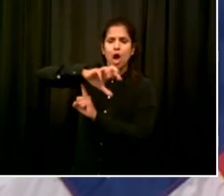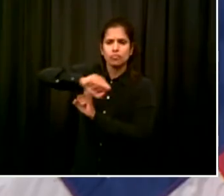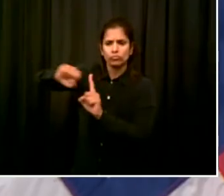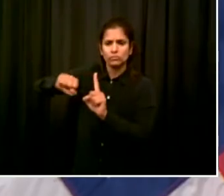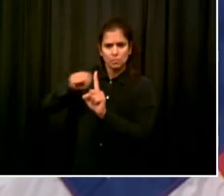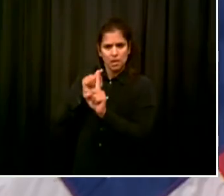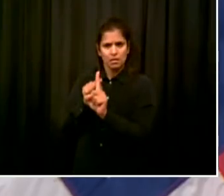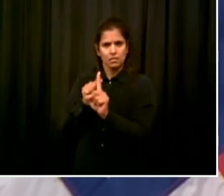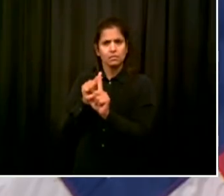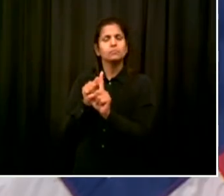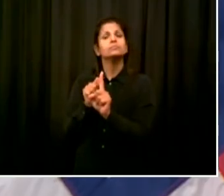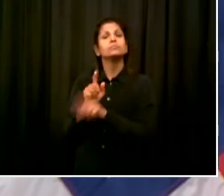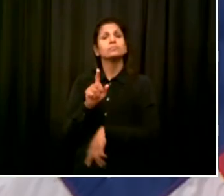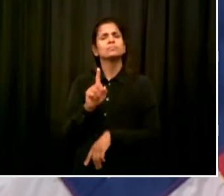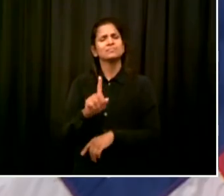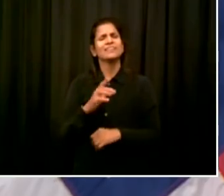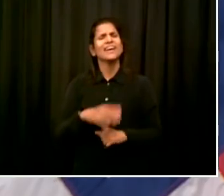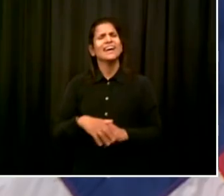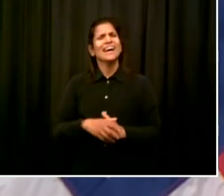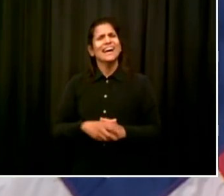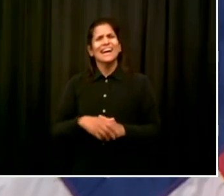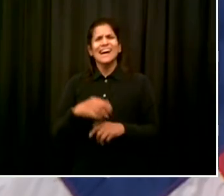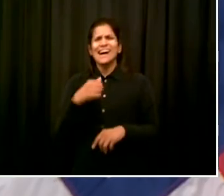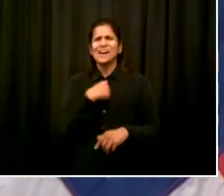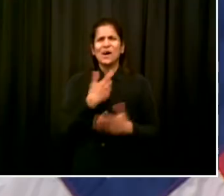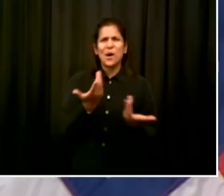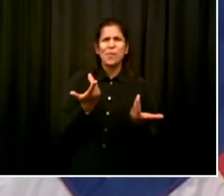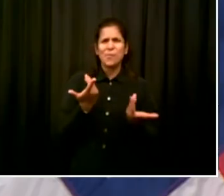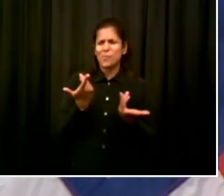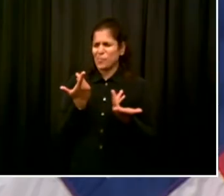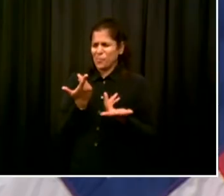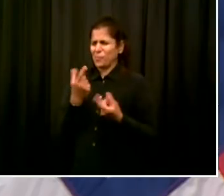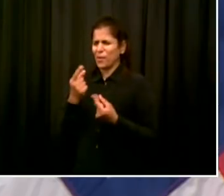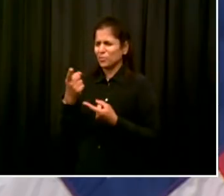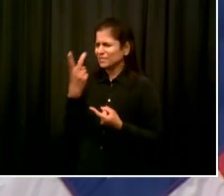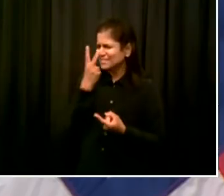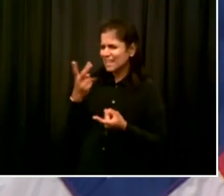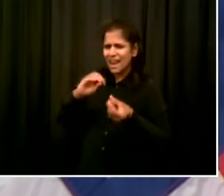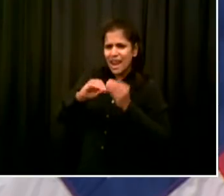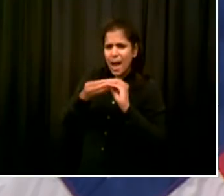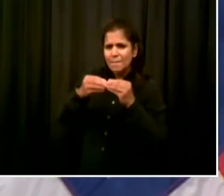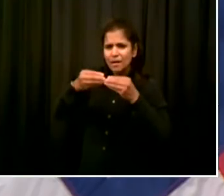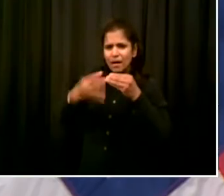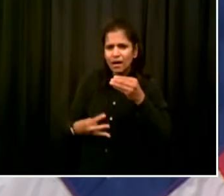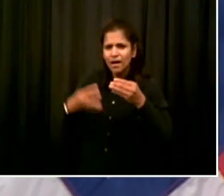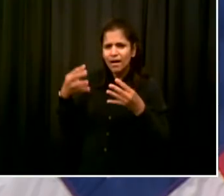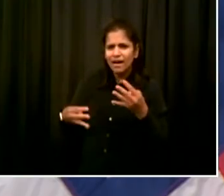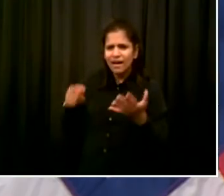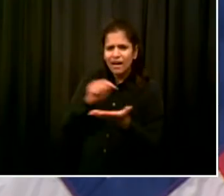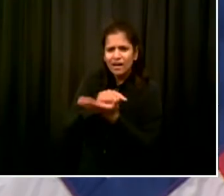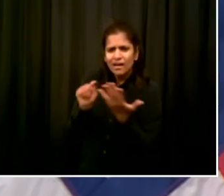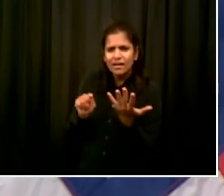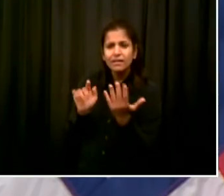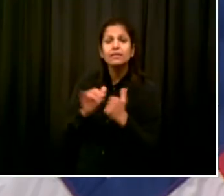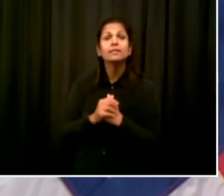TO, HERE IS WHAT I AM REFERRING TO . I THINK WE DEMONSTRATED, I THINK YOU SAT A PRESS CONFERENCE IS WITH ME .